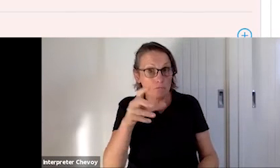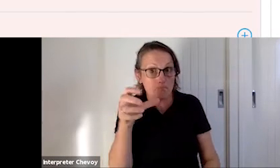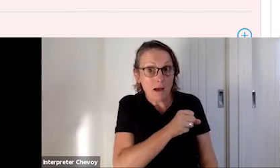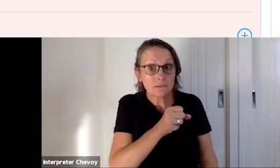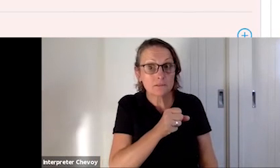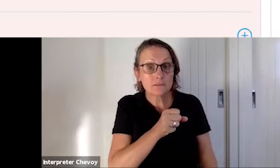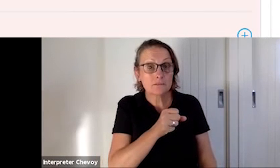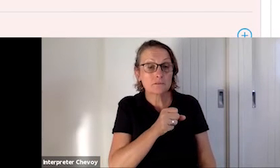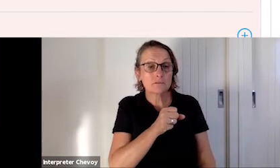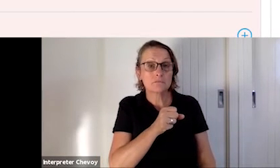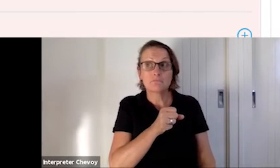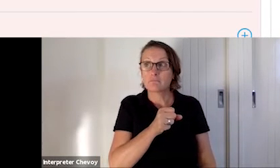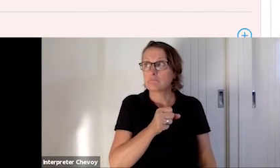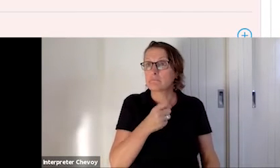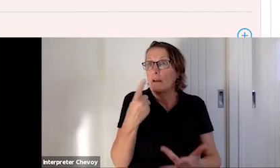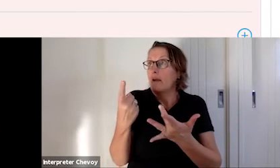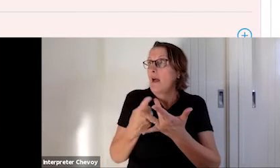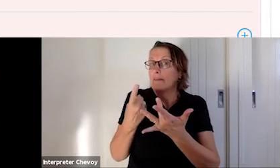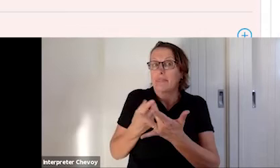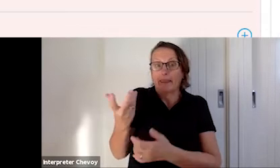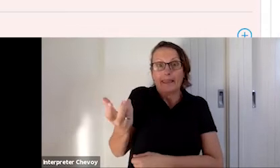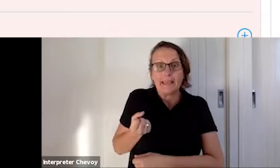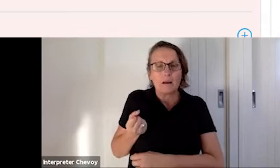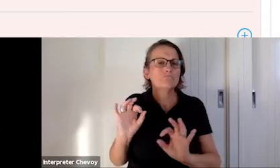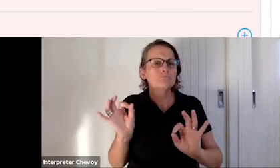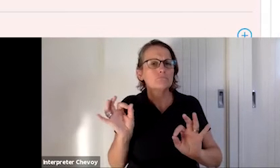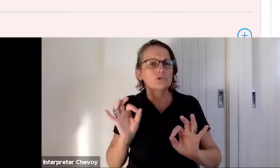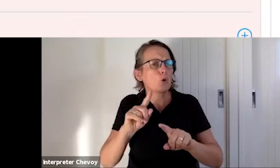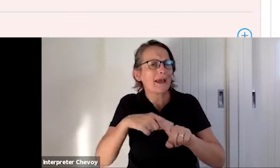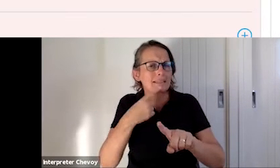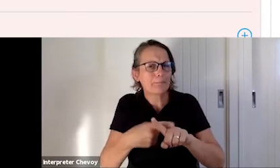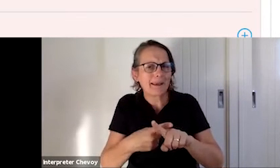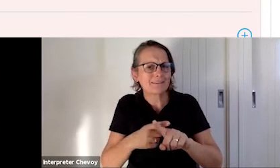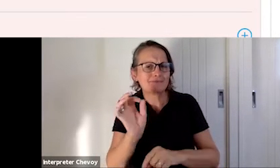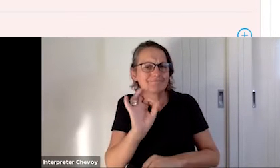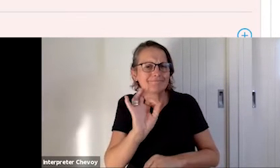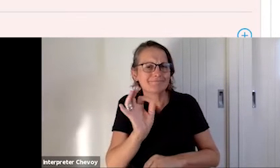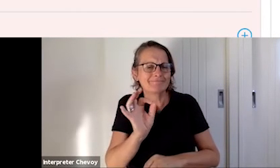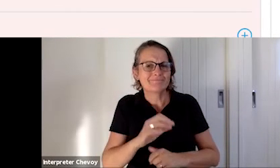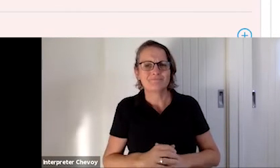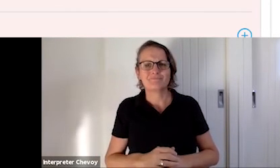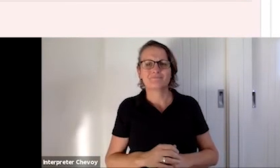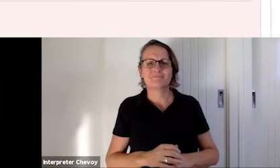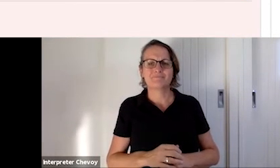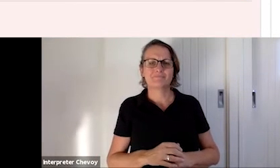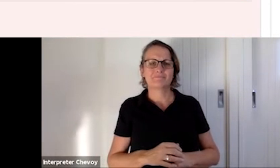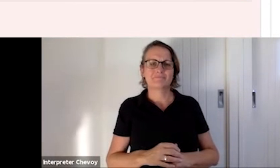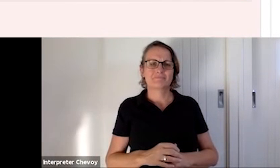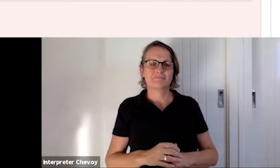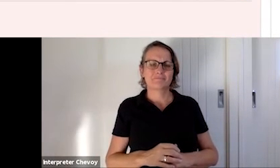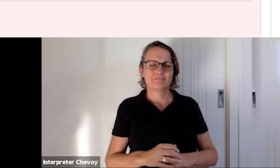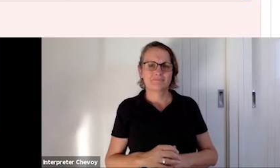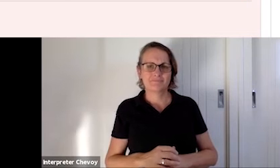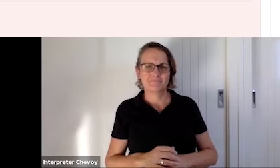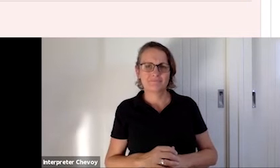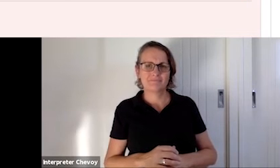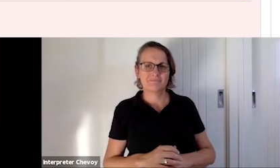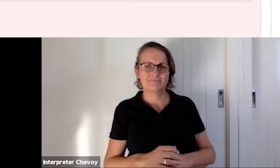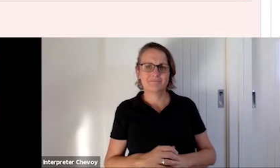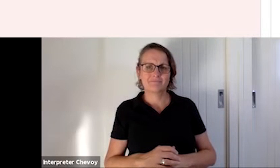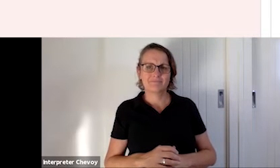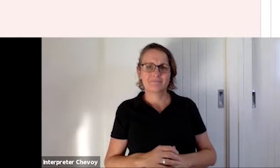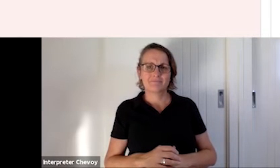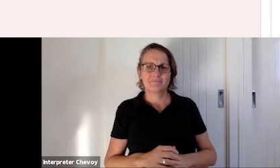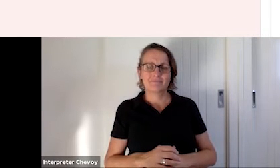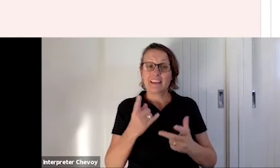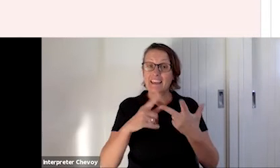be another source of income for the project. Basically, if ours is the only grant that you're